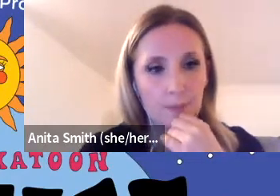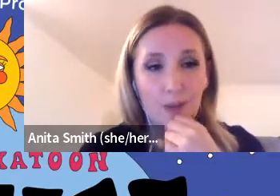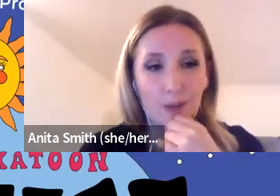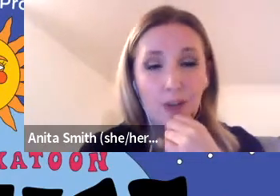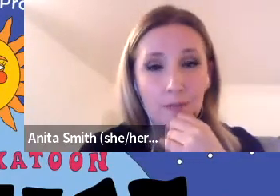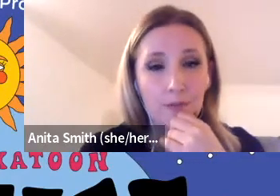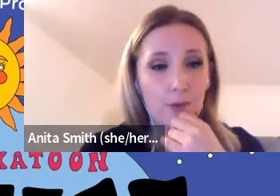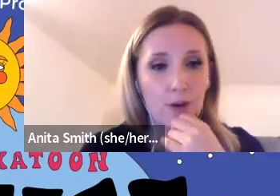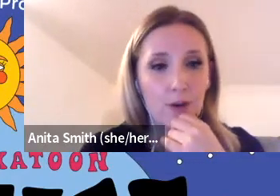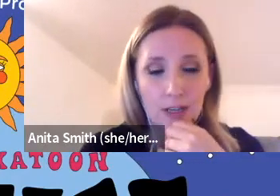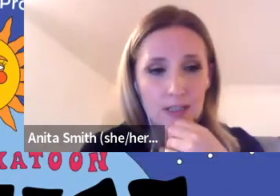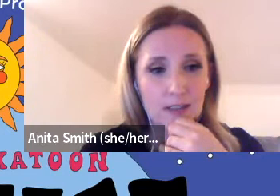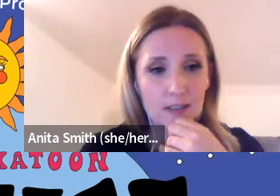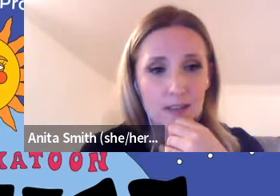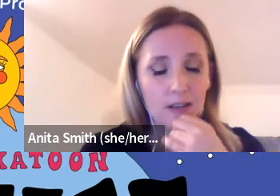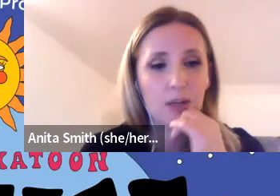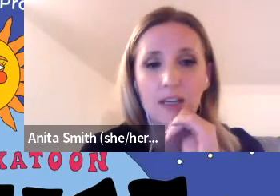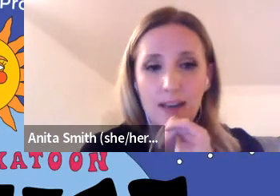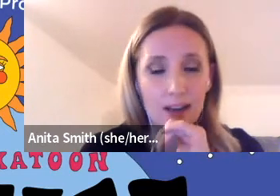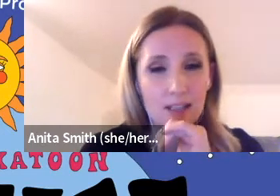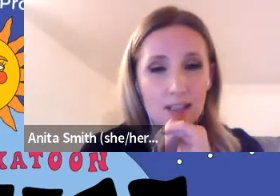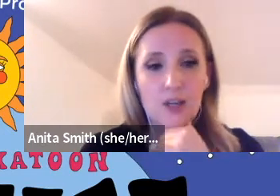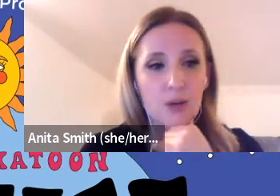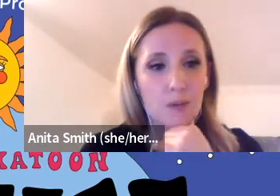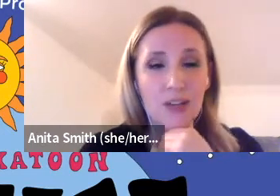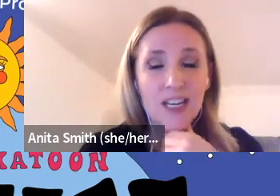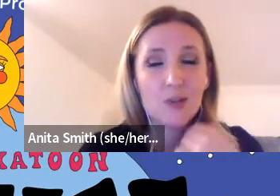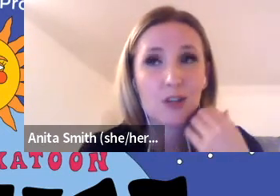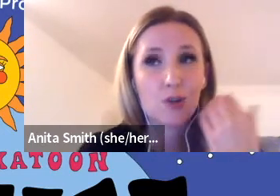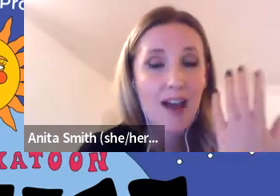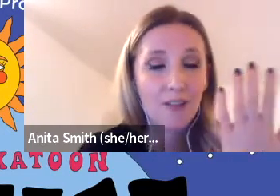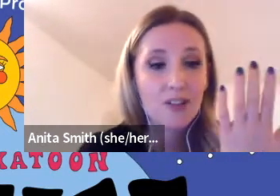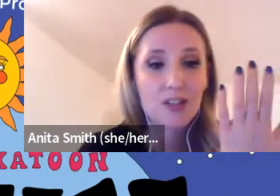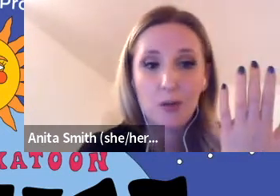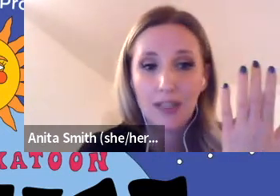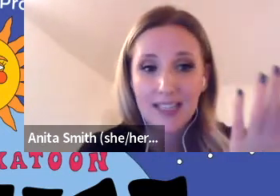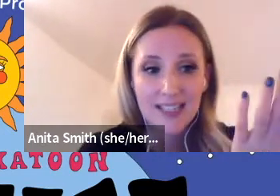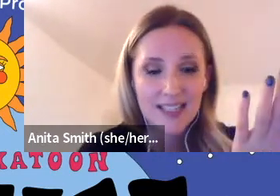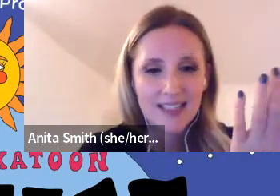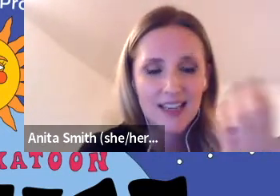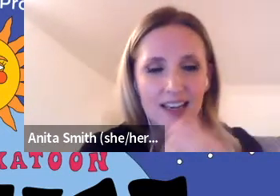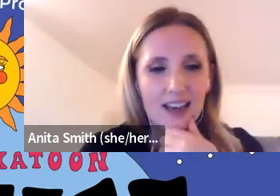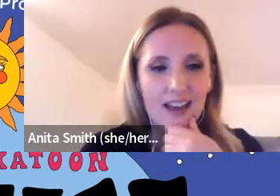You can learn from other artists, you can connect to new communities, you can travel to new places,